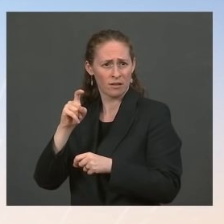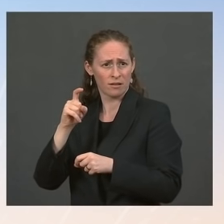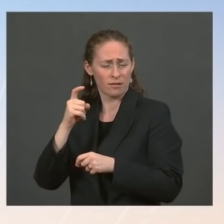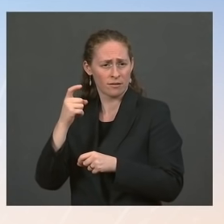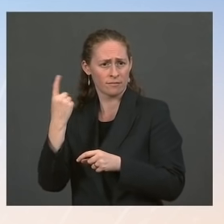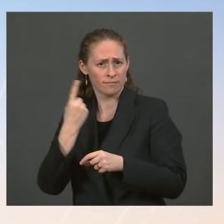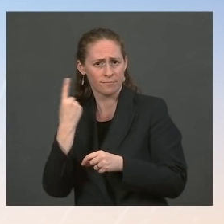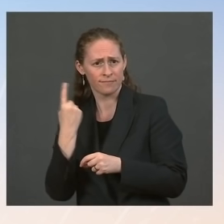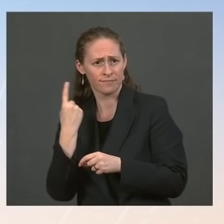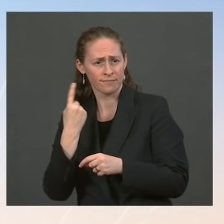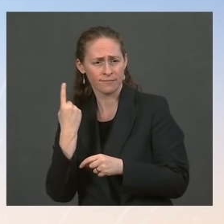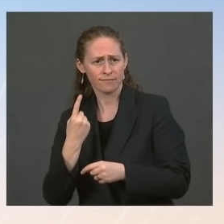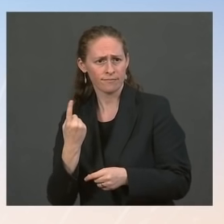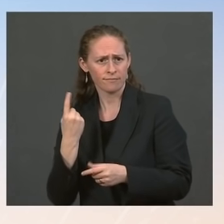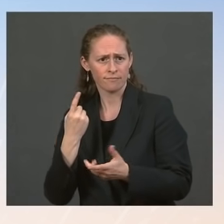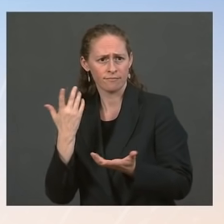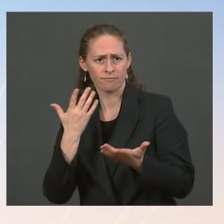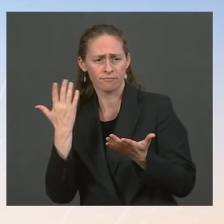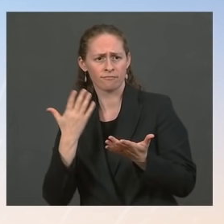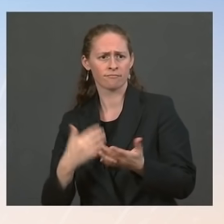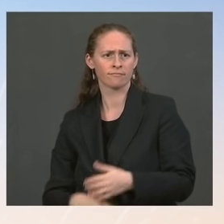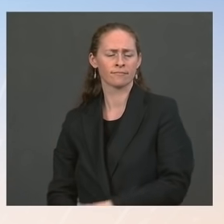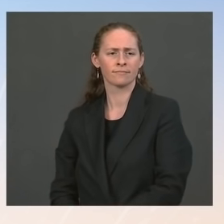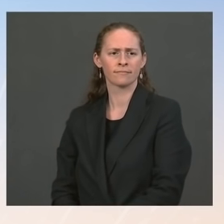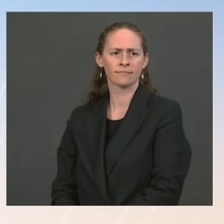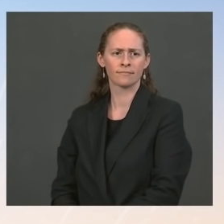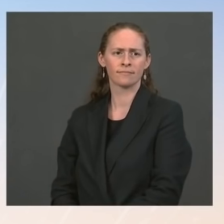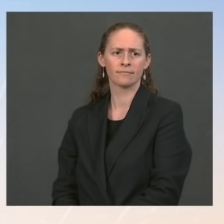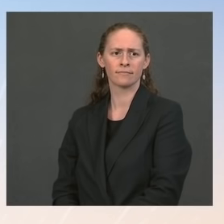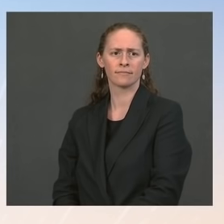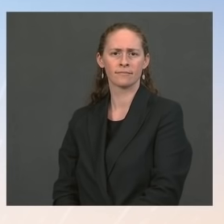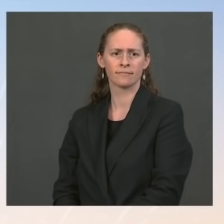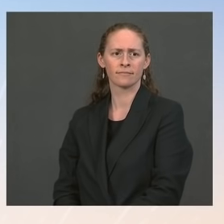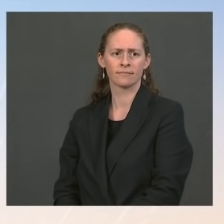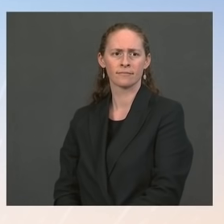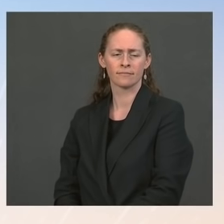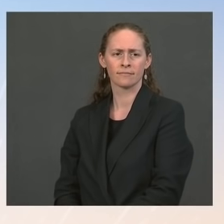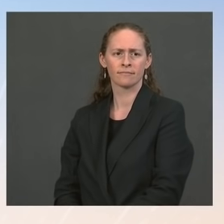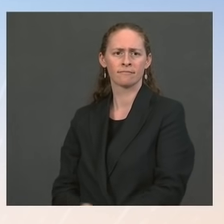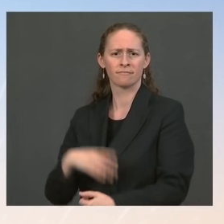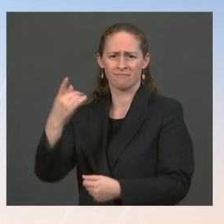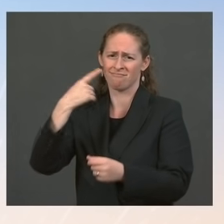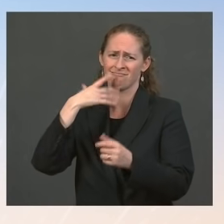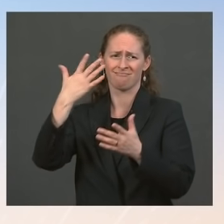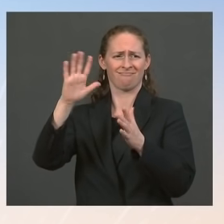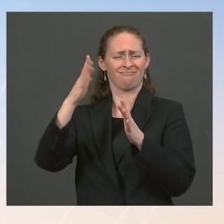"a hero" for speaking out against his Commander-in-Chief? He even testified on Capitol Hill while in uniform.